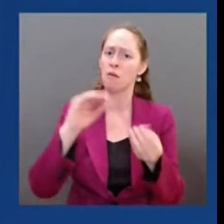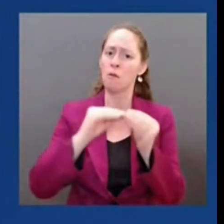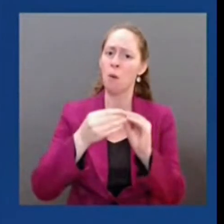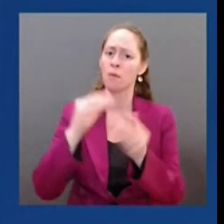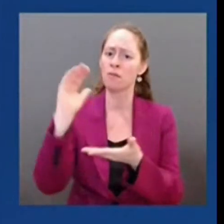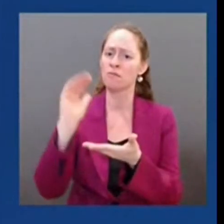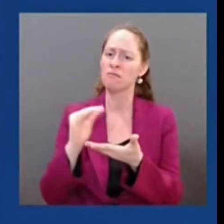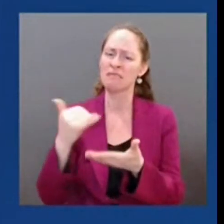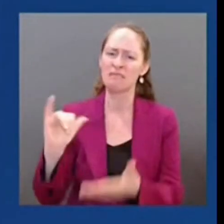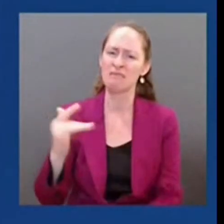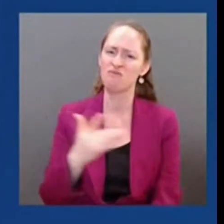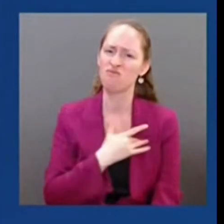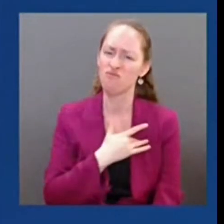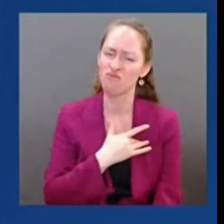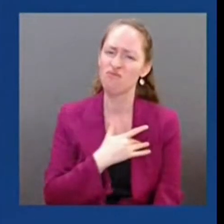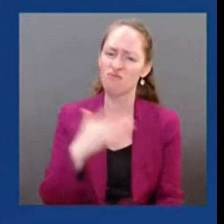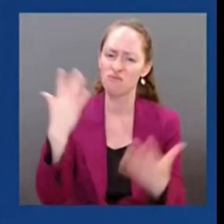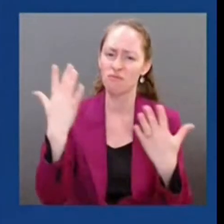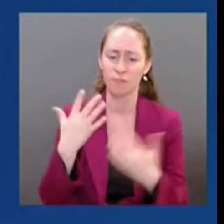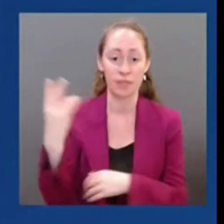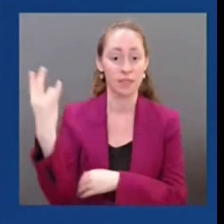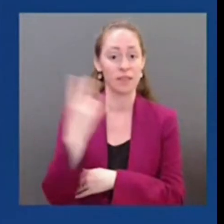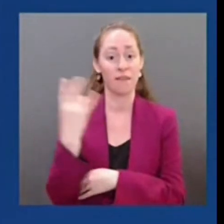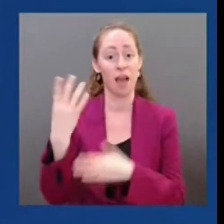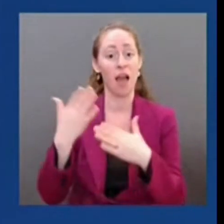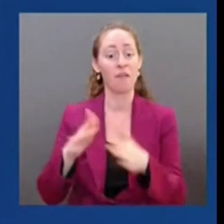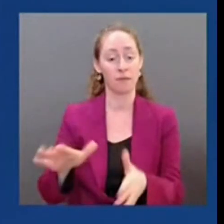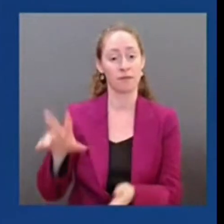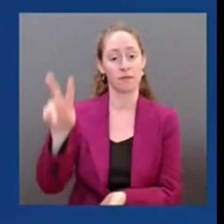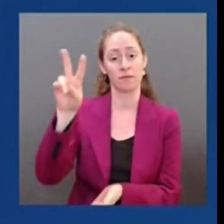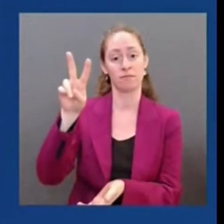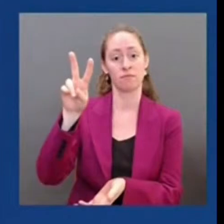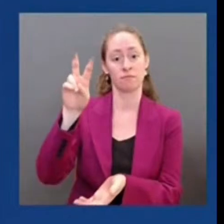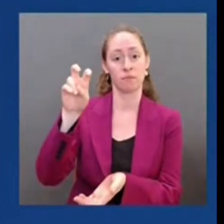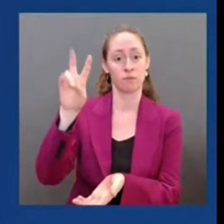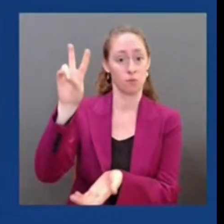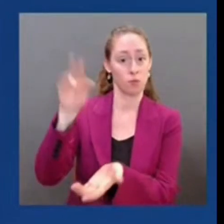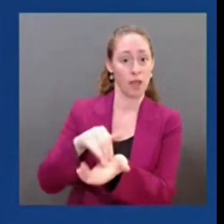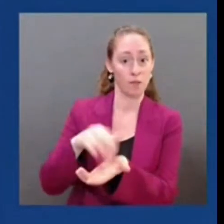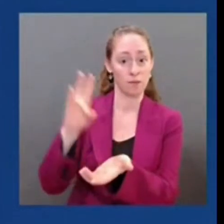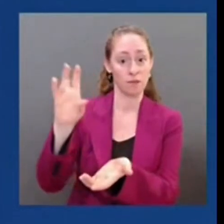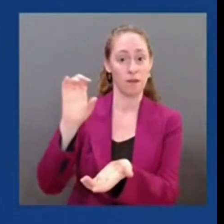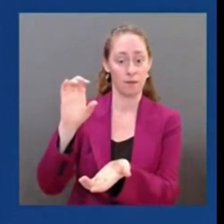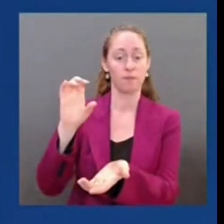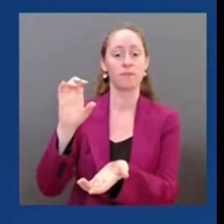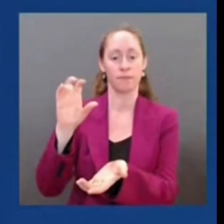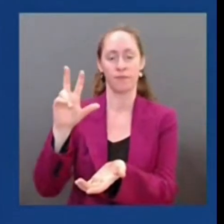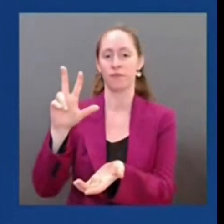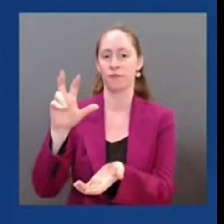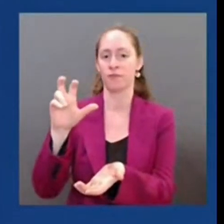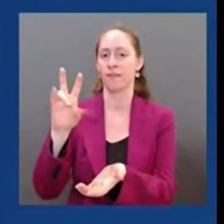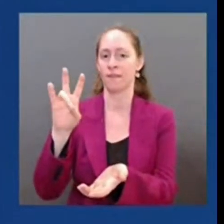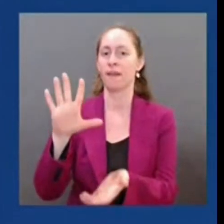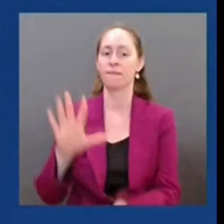WE ARE STILL SEEING A TRAGIC 7- DAY AVERAGE OF DAILY DEATHS AT